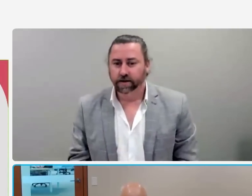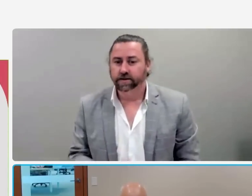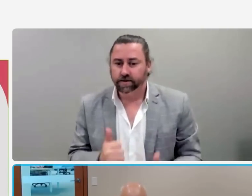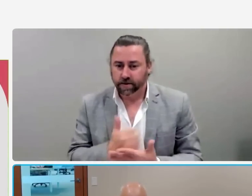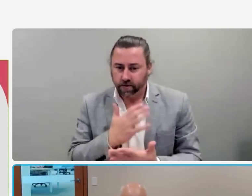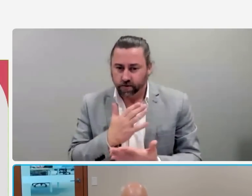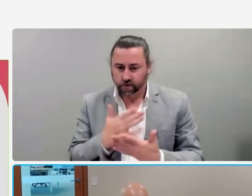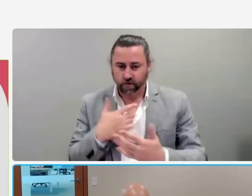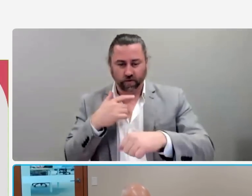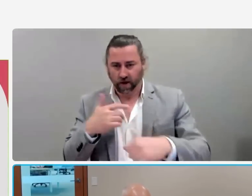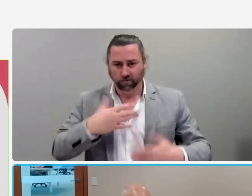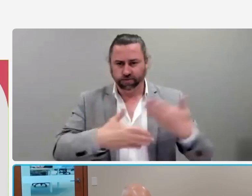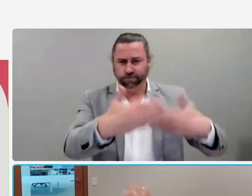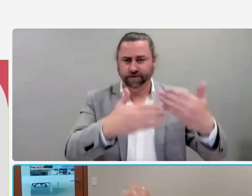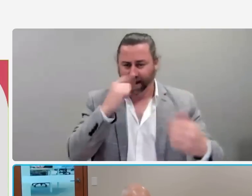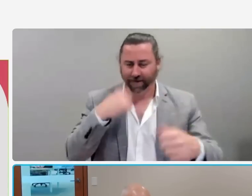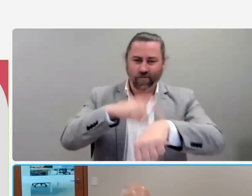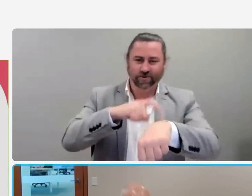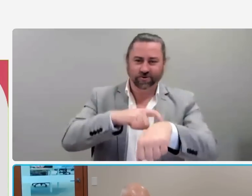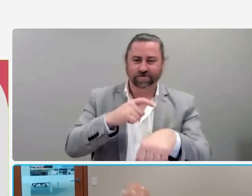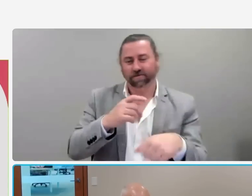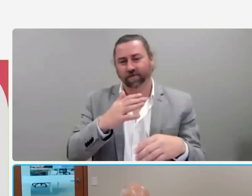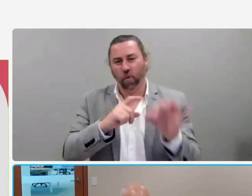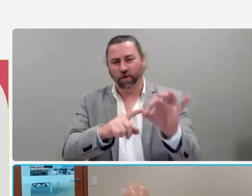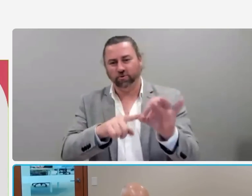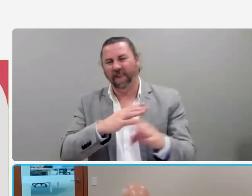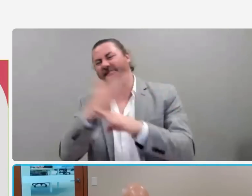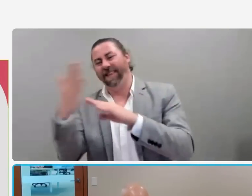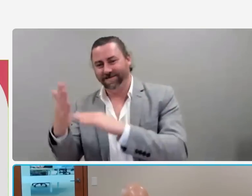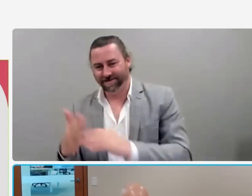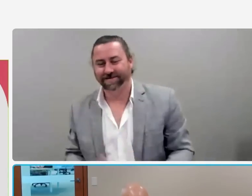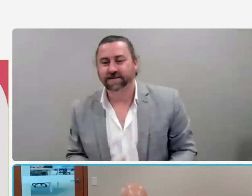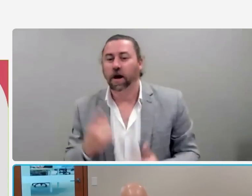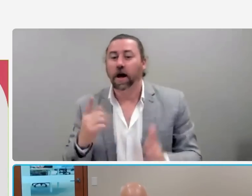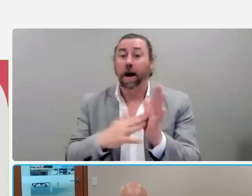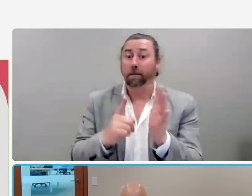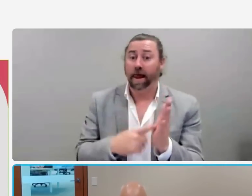time for questions as we can I'll throw to Mel who will provide us an update on the Aged Care Act.